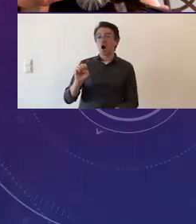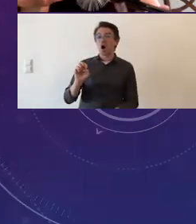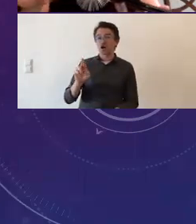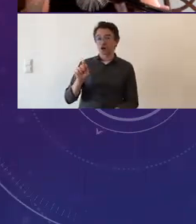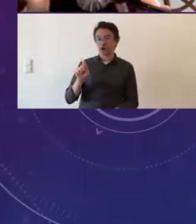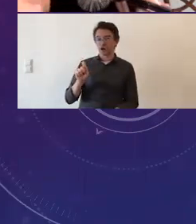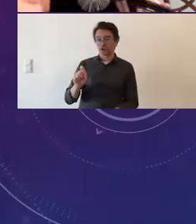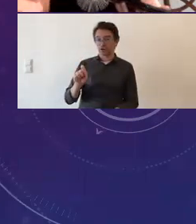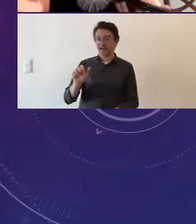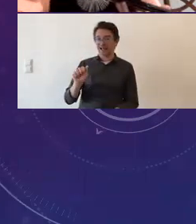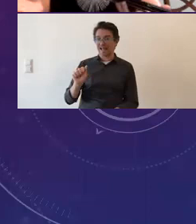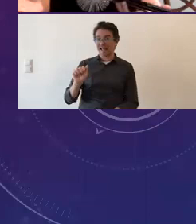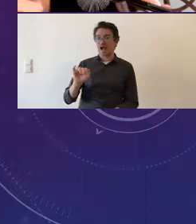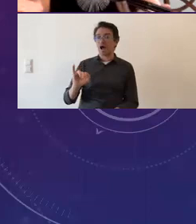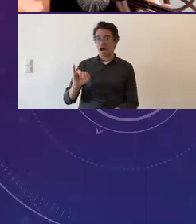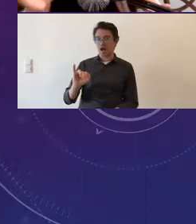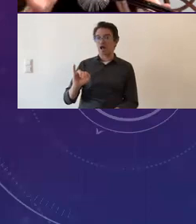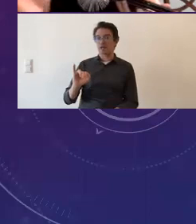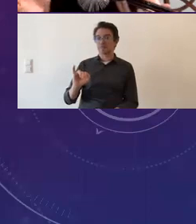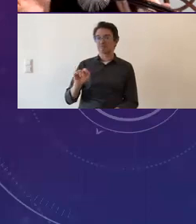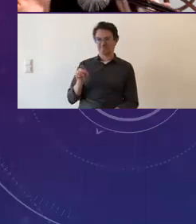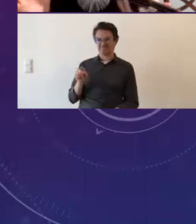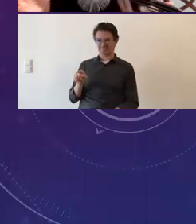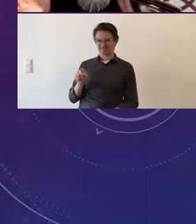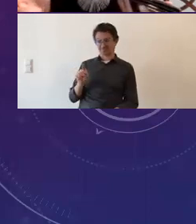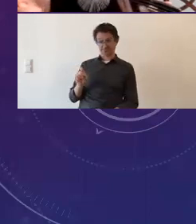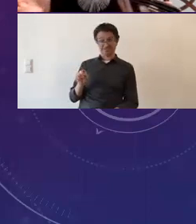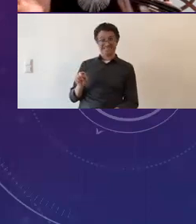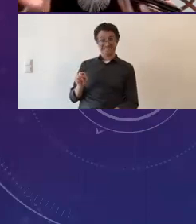I don't have a sign language interpreter and I don't have a captioner on the do